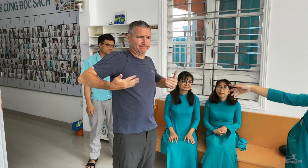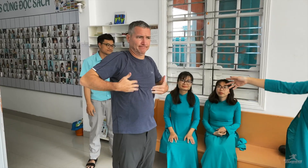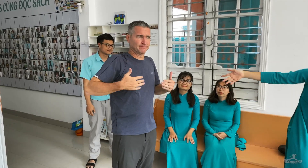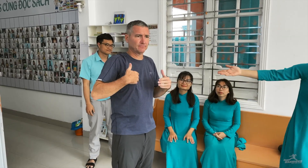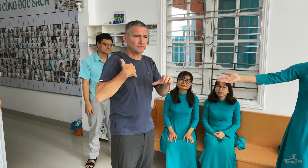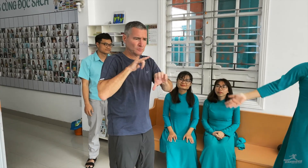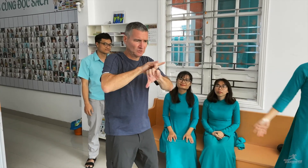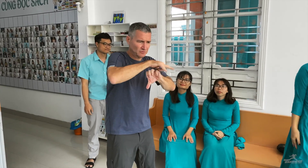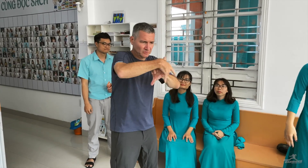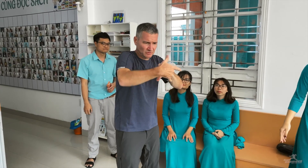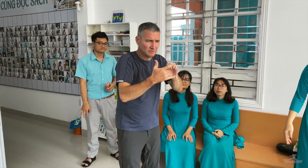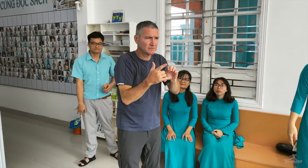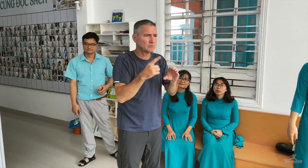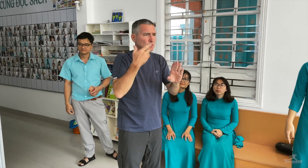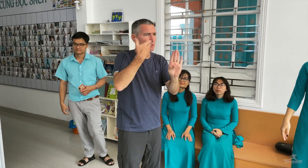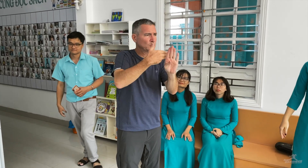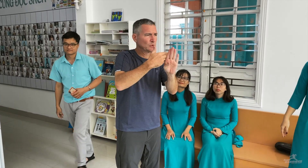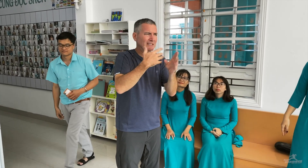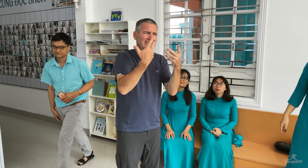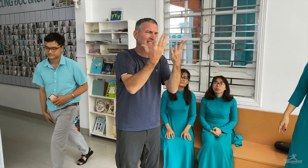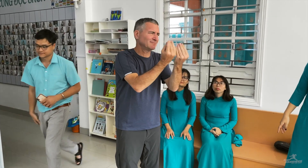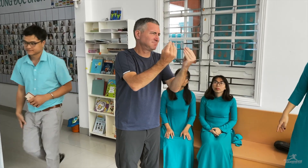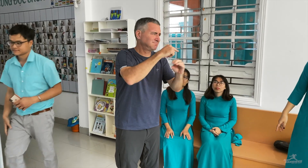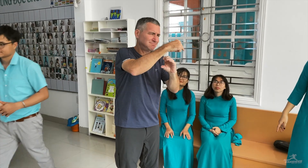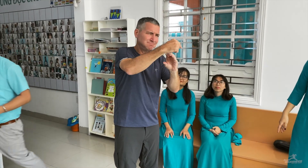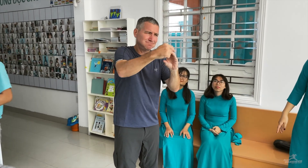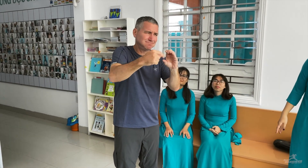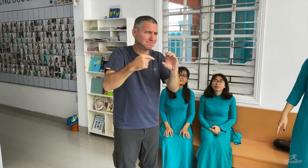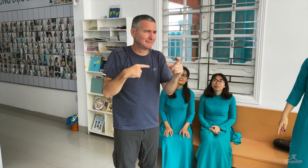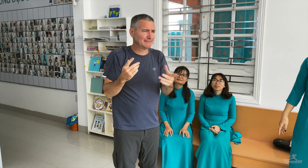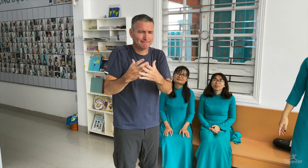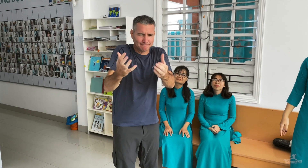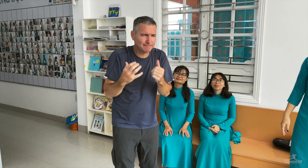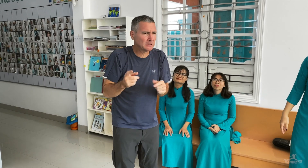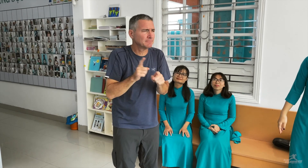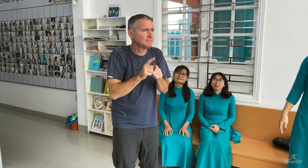I've visited many other Deaf schools around the world.